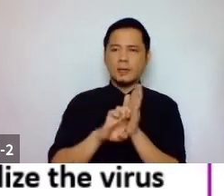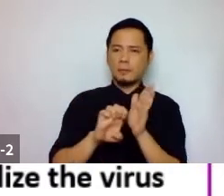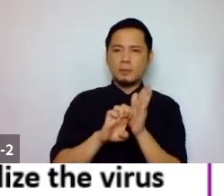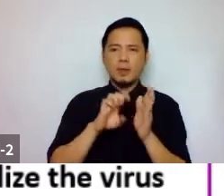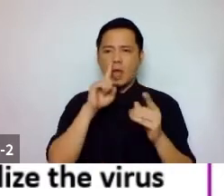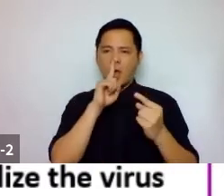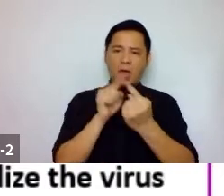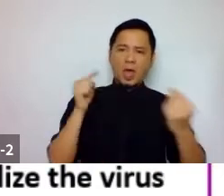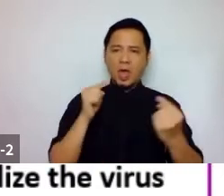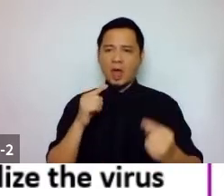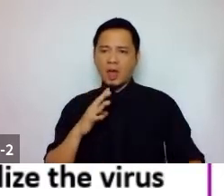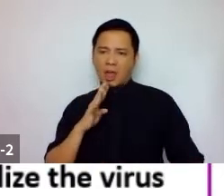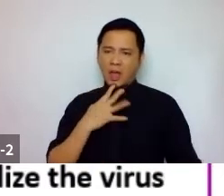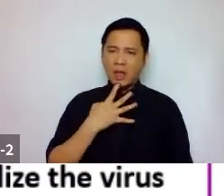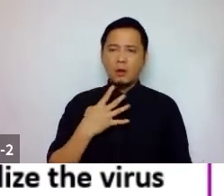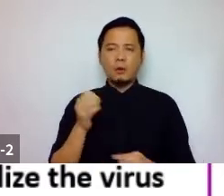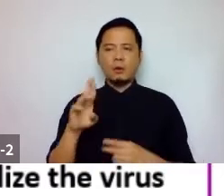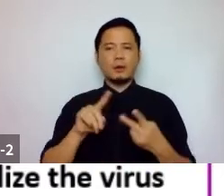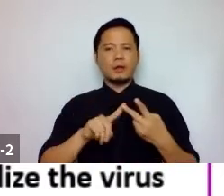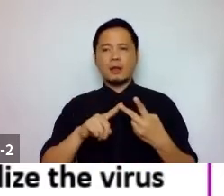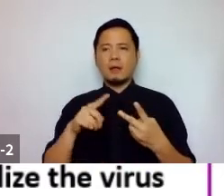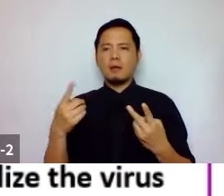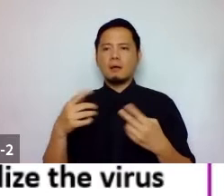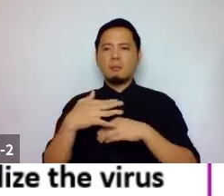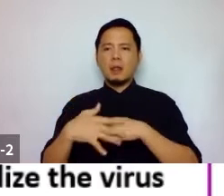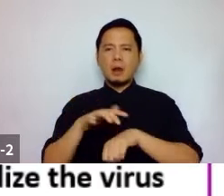Or what they call blood clots but these are very few.